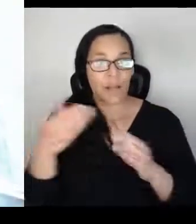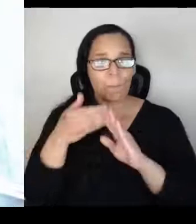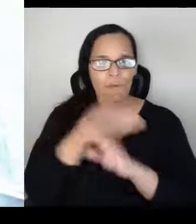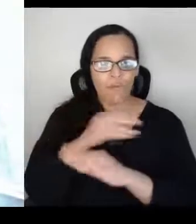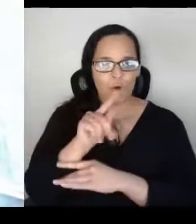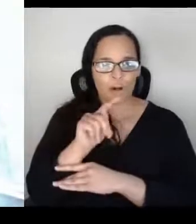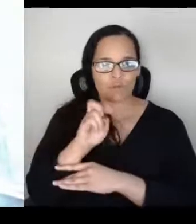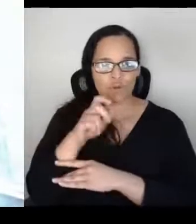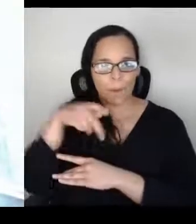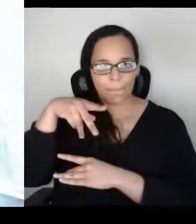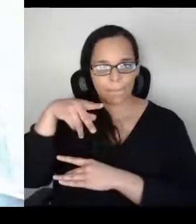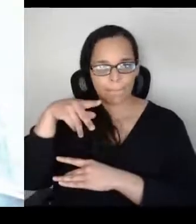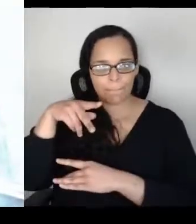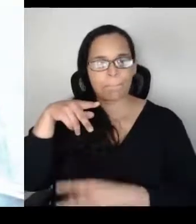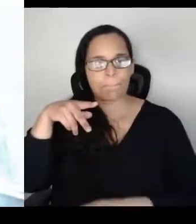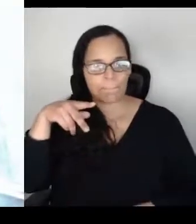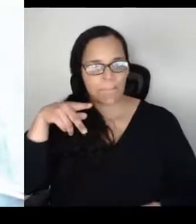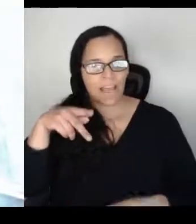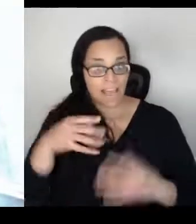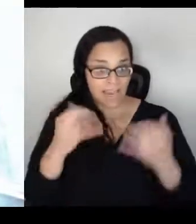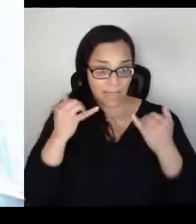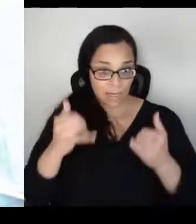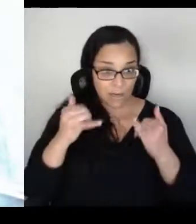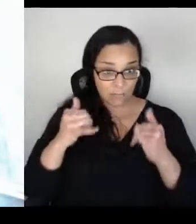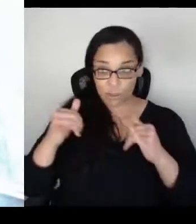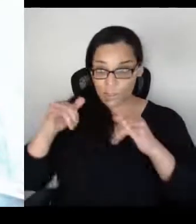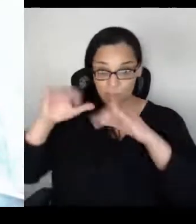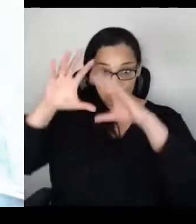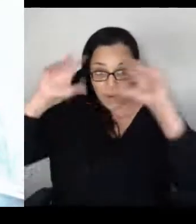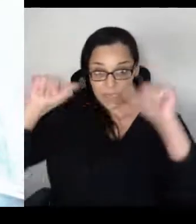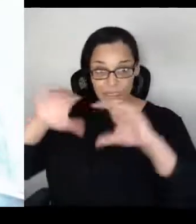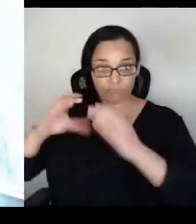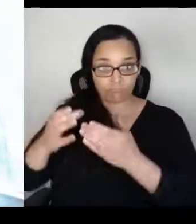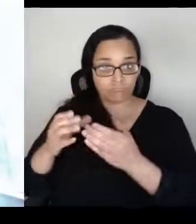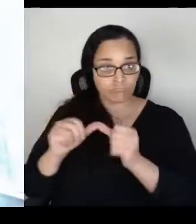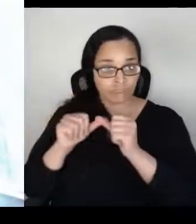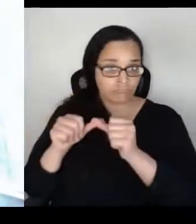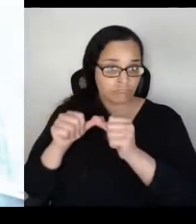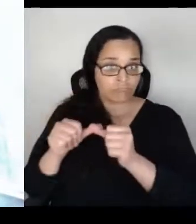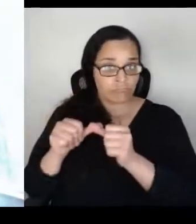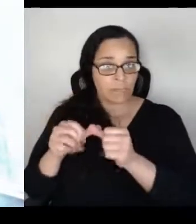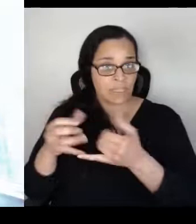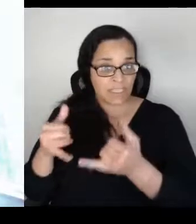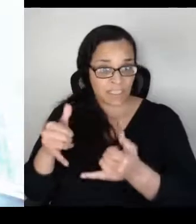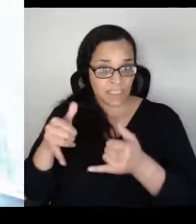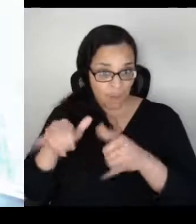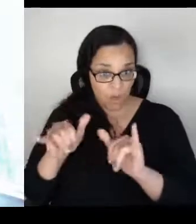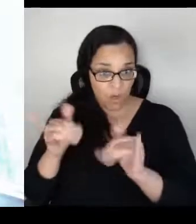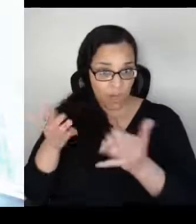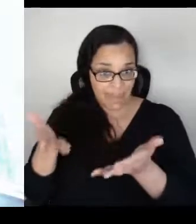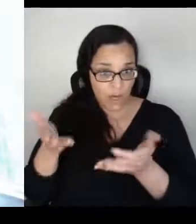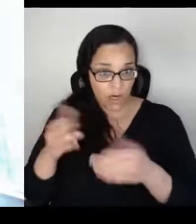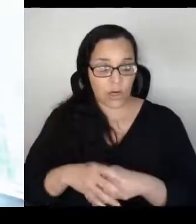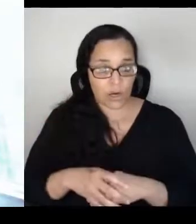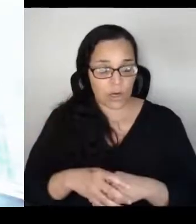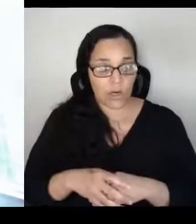and that the current administration is continuously extending. I think when you asked me directly, what has changed,